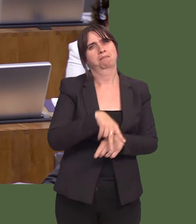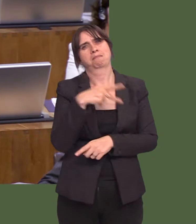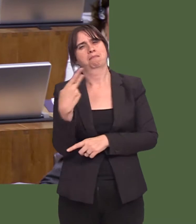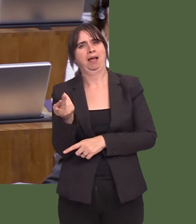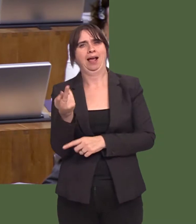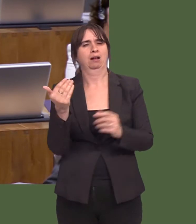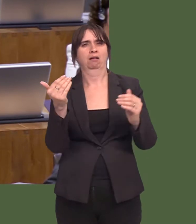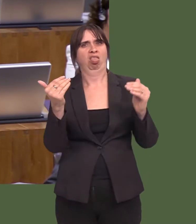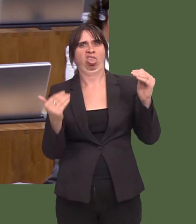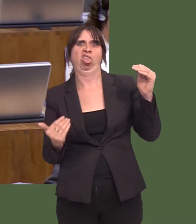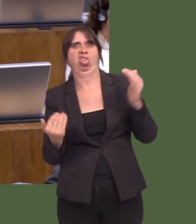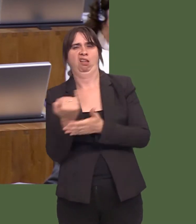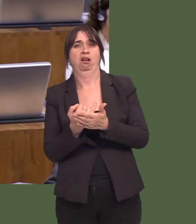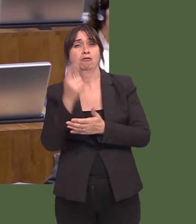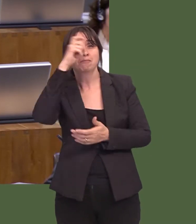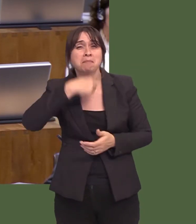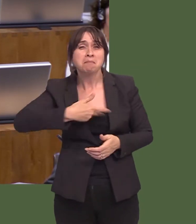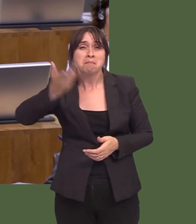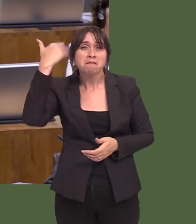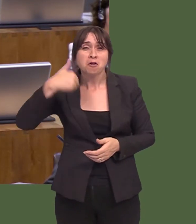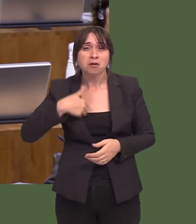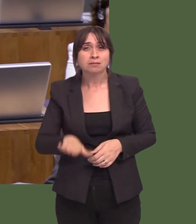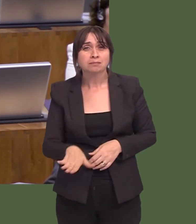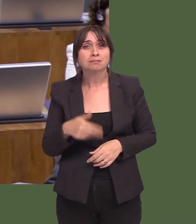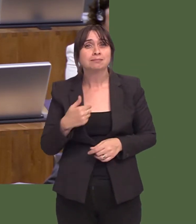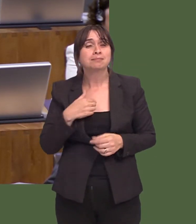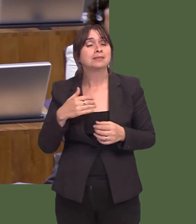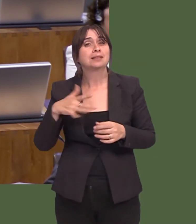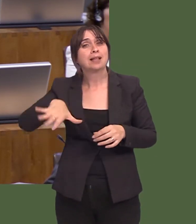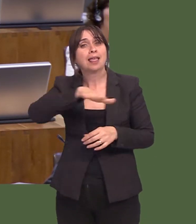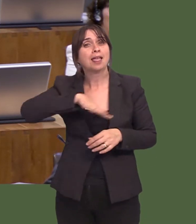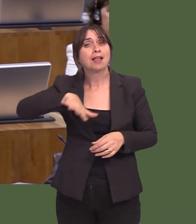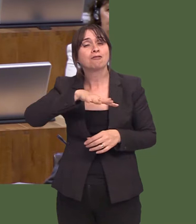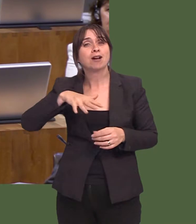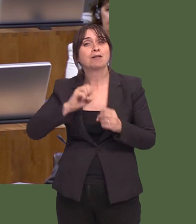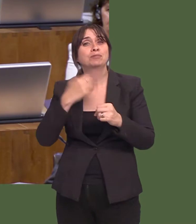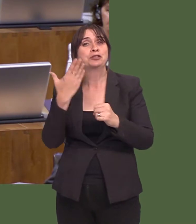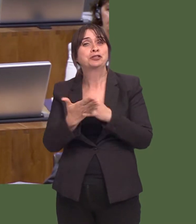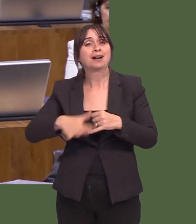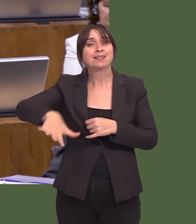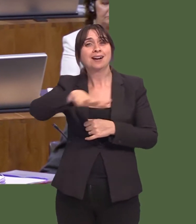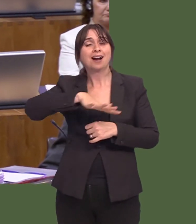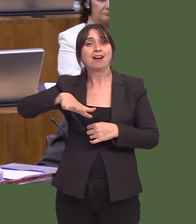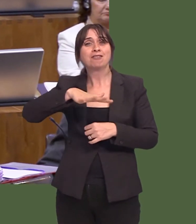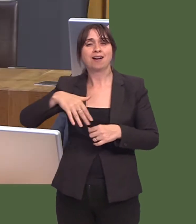I can remember a time when the river going through the town where I was raised, Bridgend,